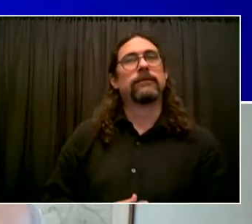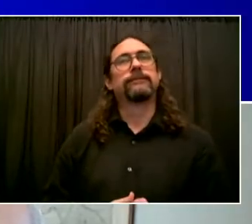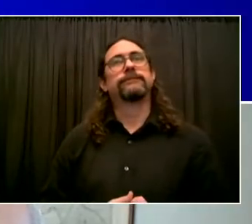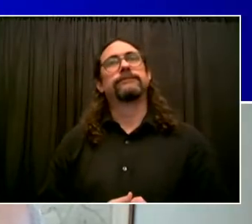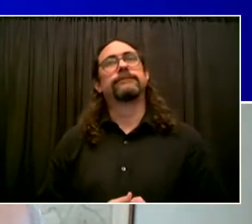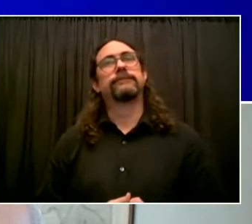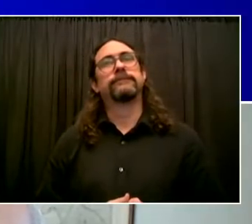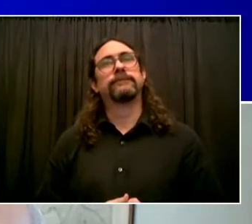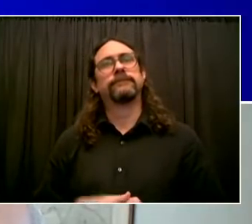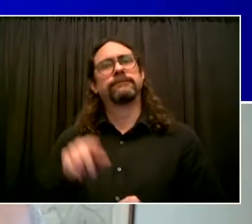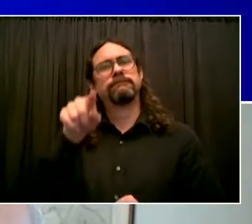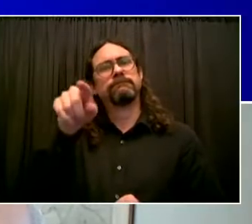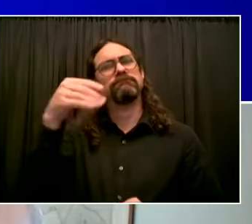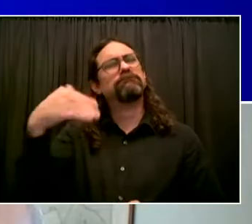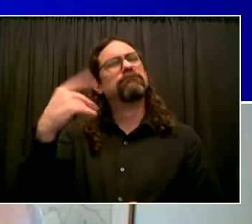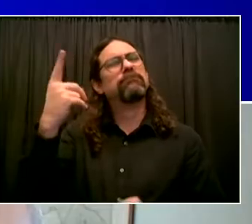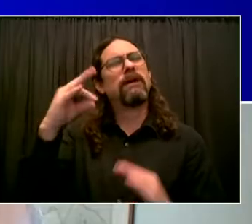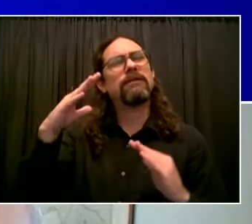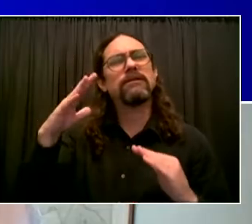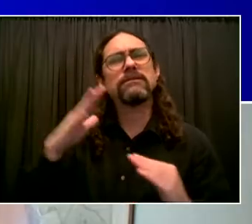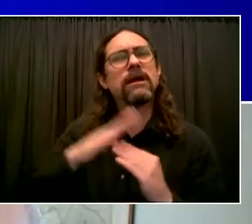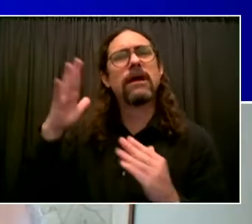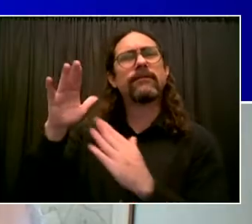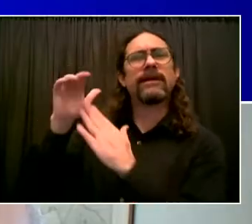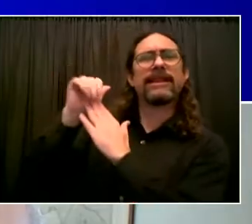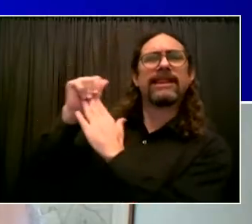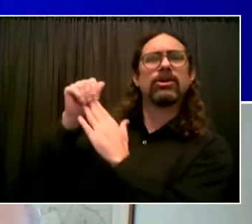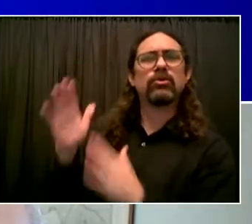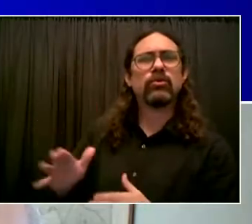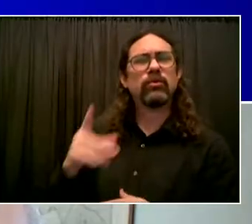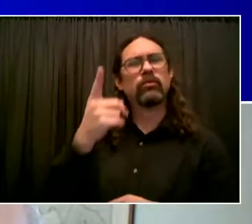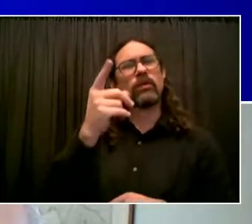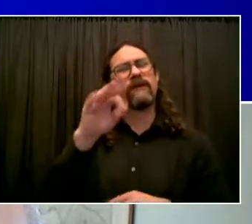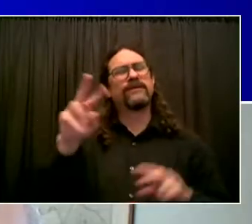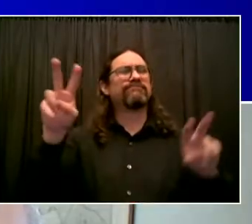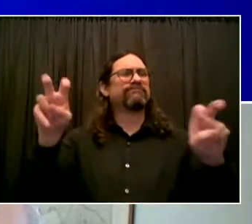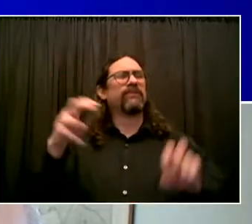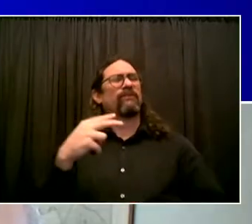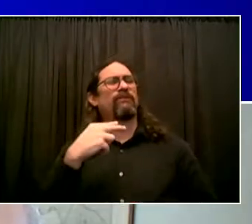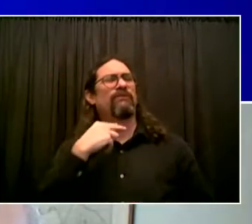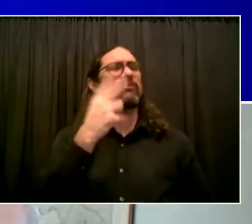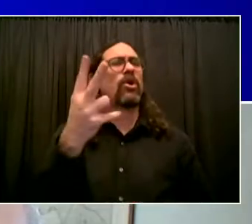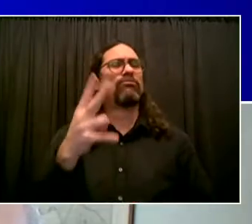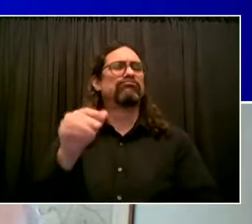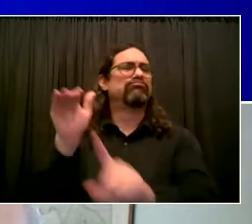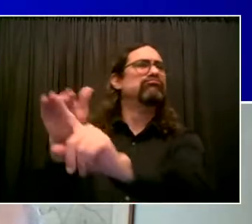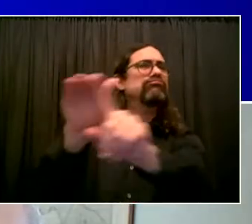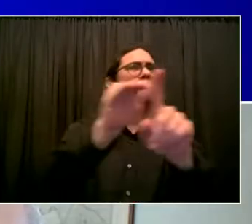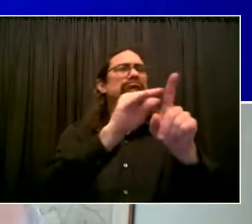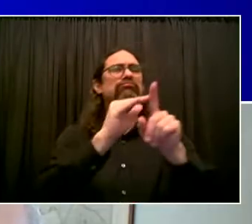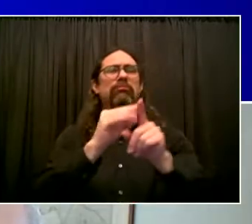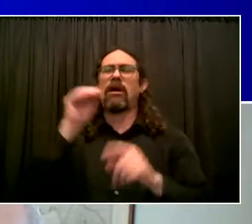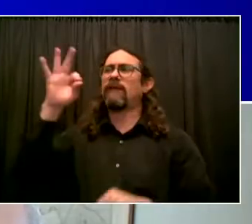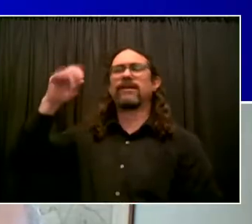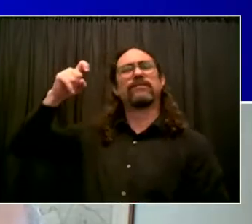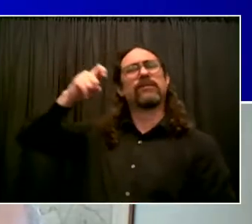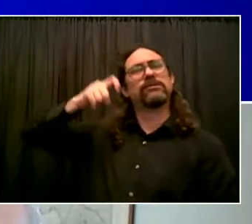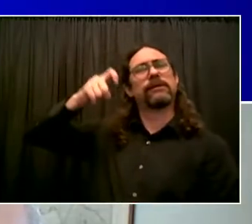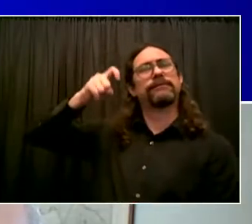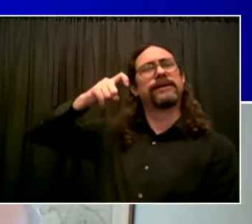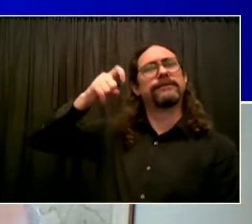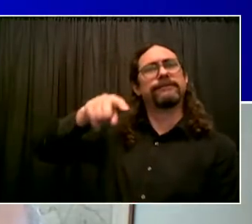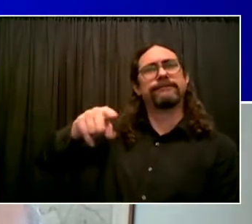MESSAGE, YOU